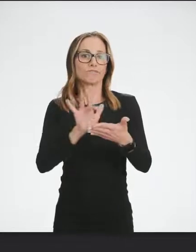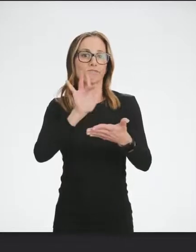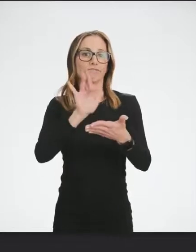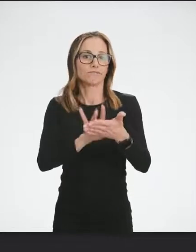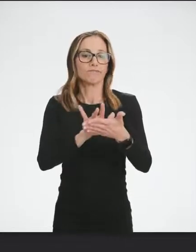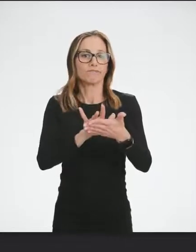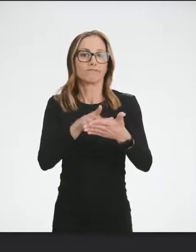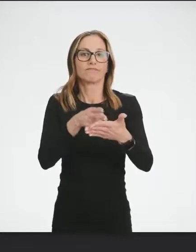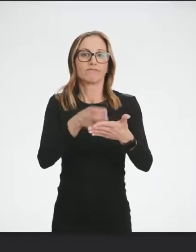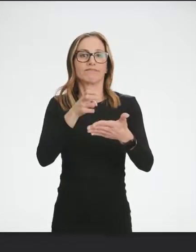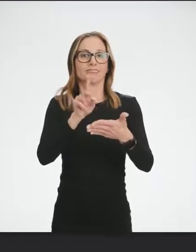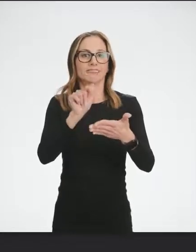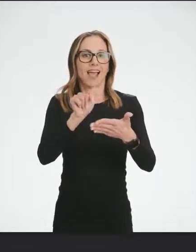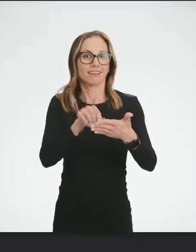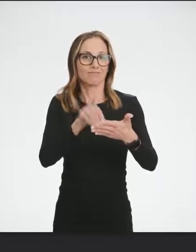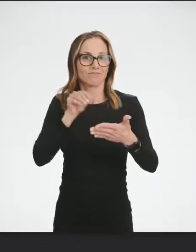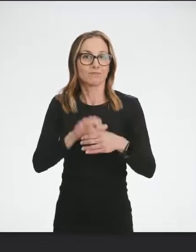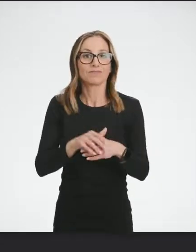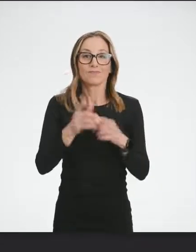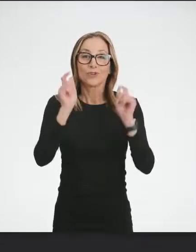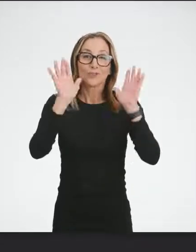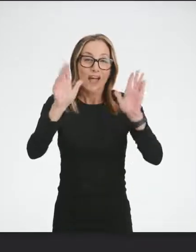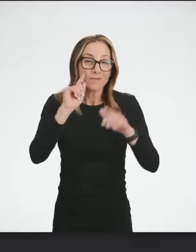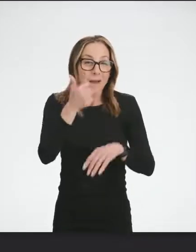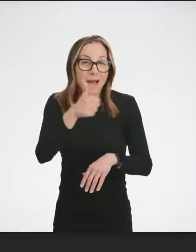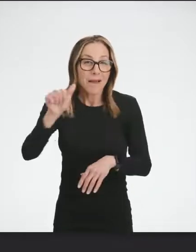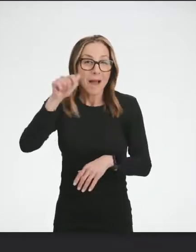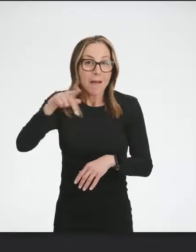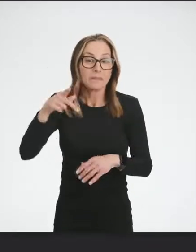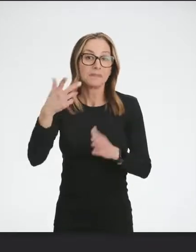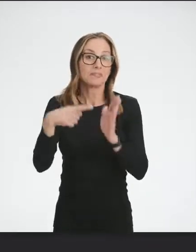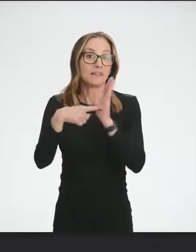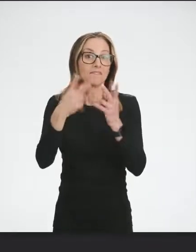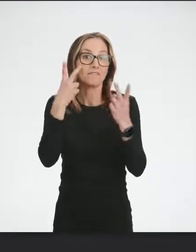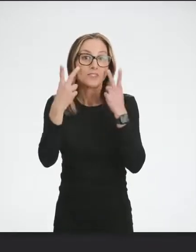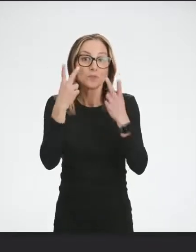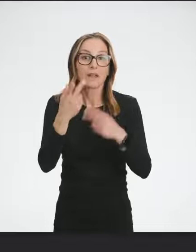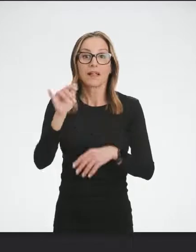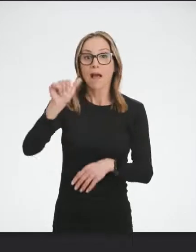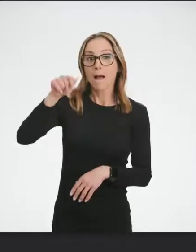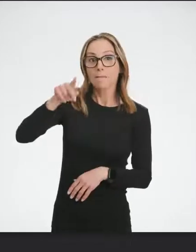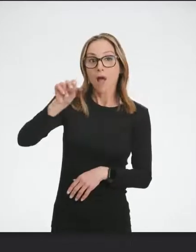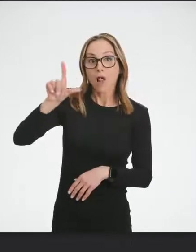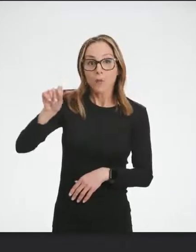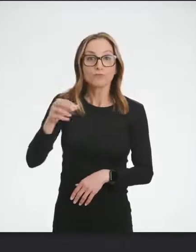It's great for any app that displays visual media, like Apollo for Reddit or Vimeo.